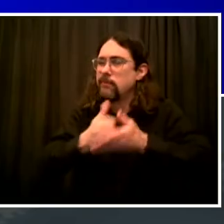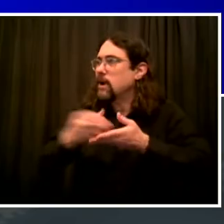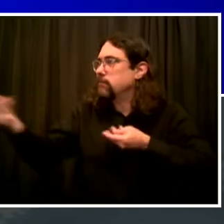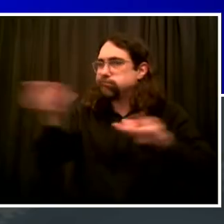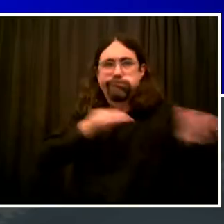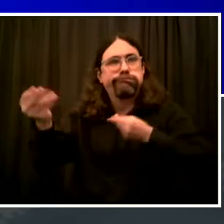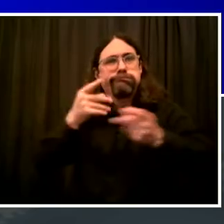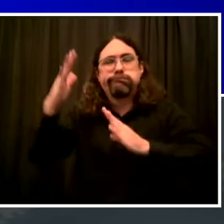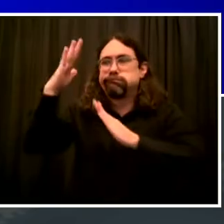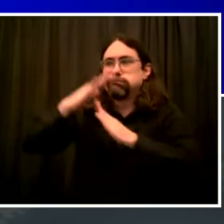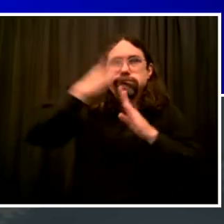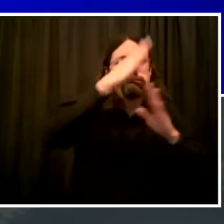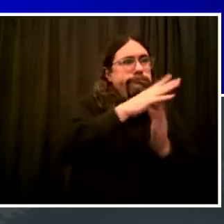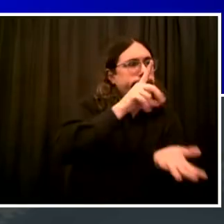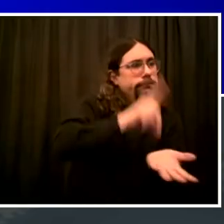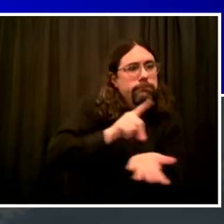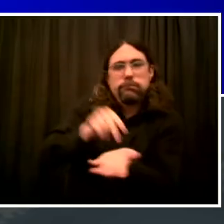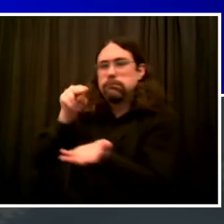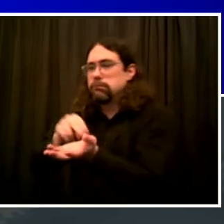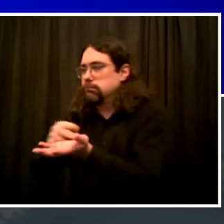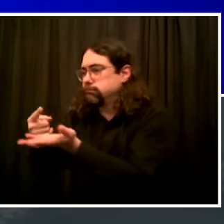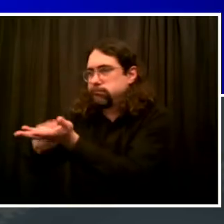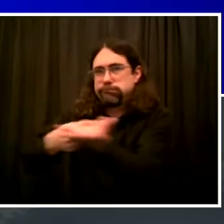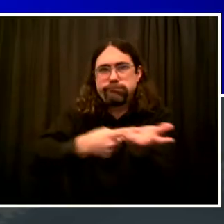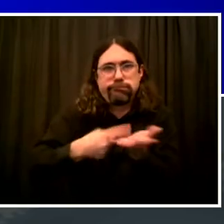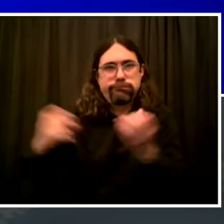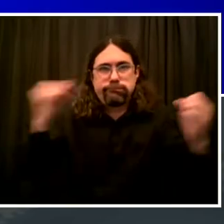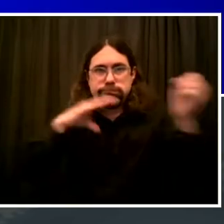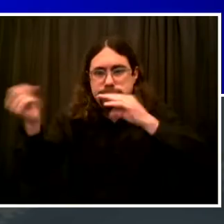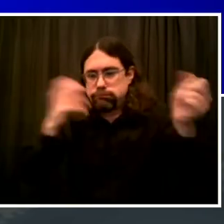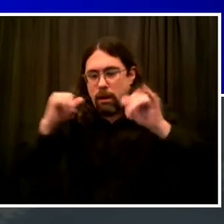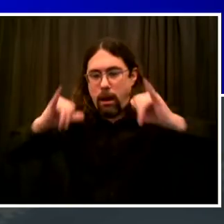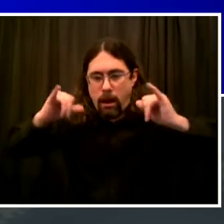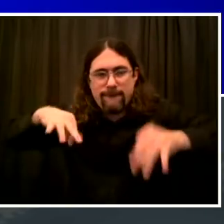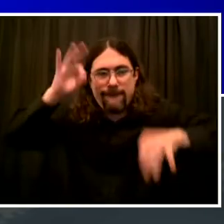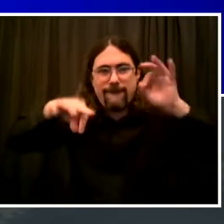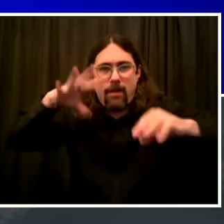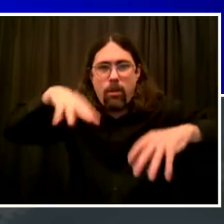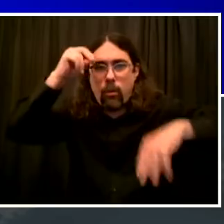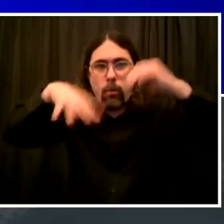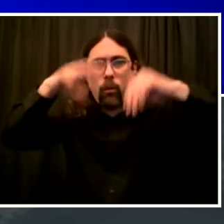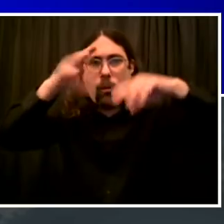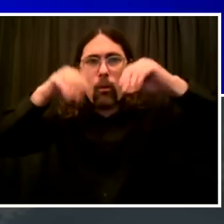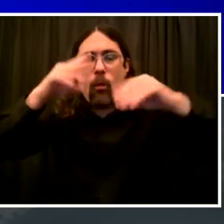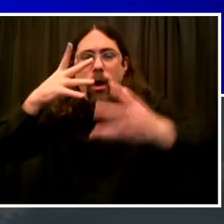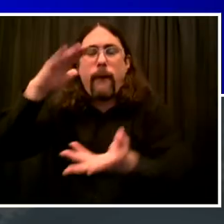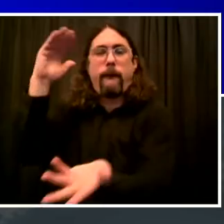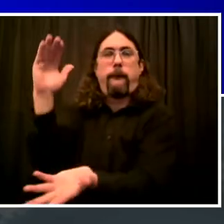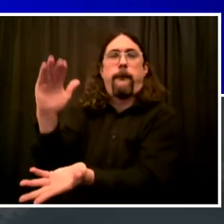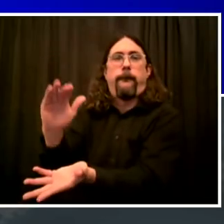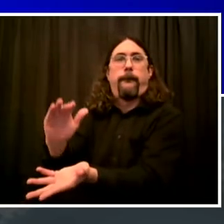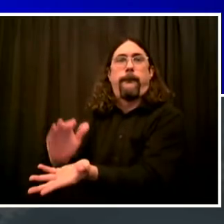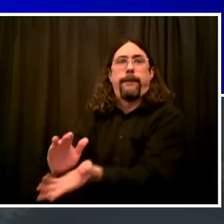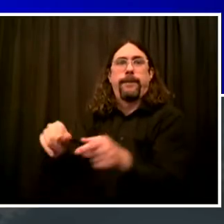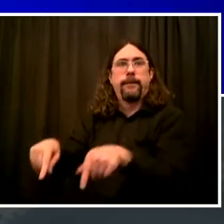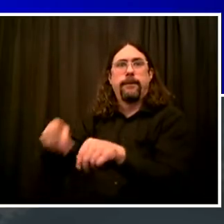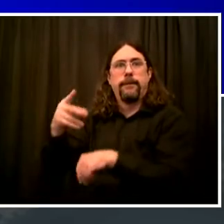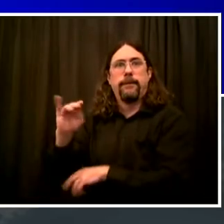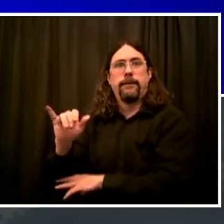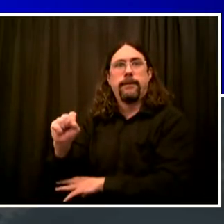TRYING THE BEST